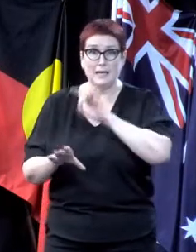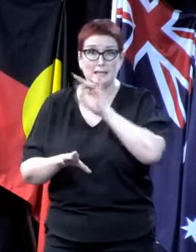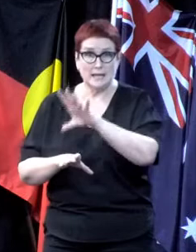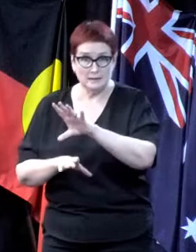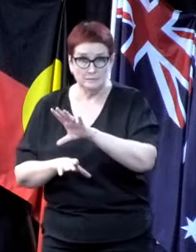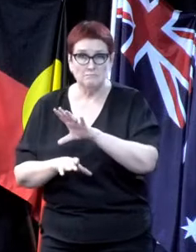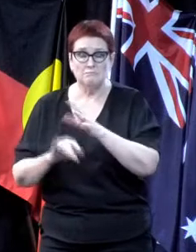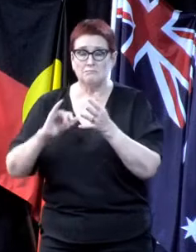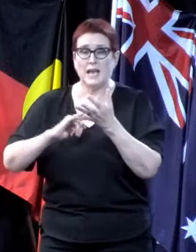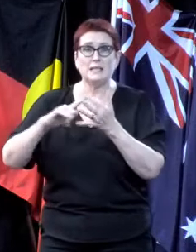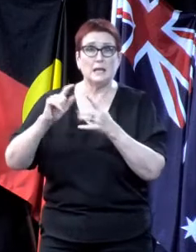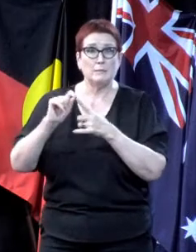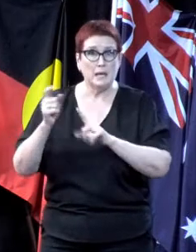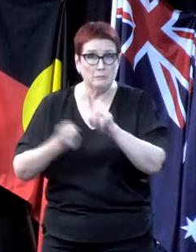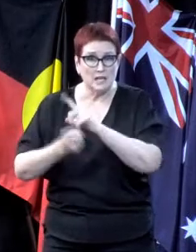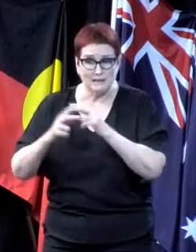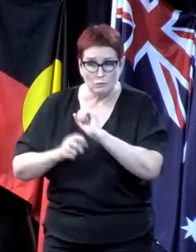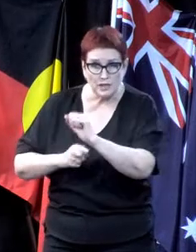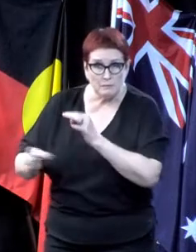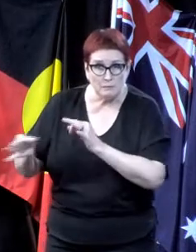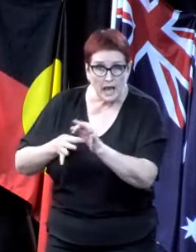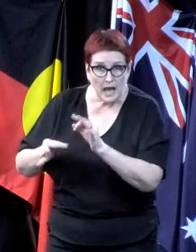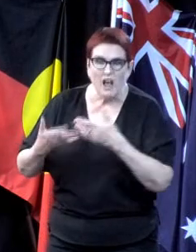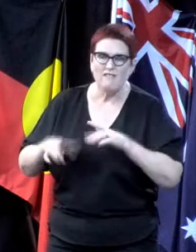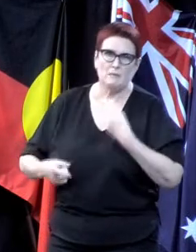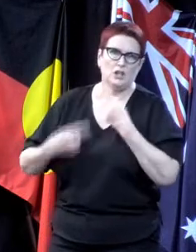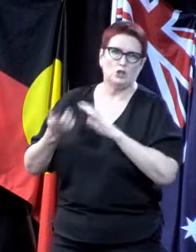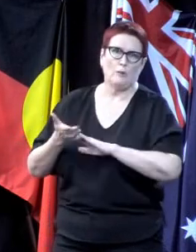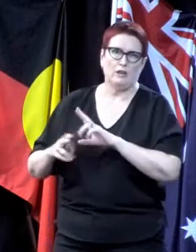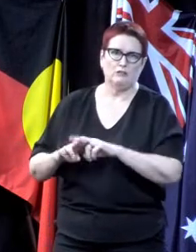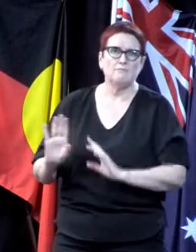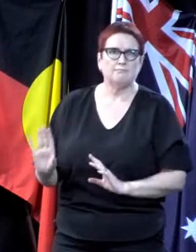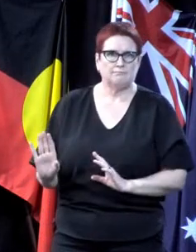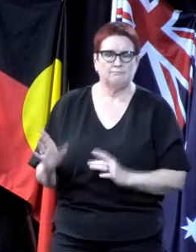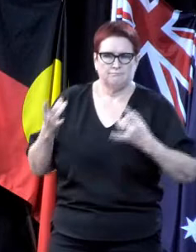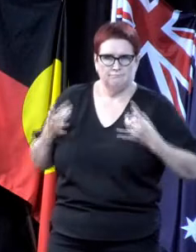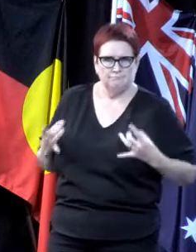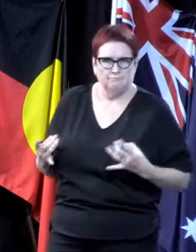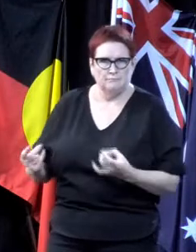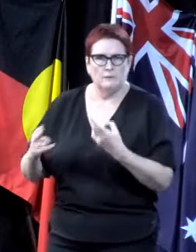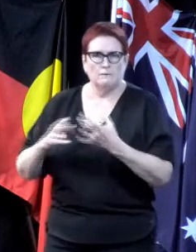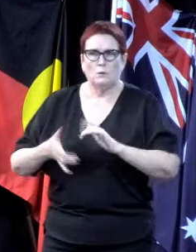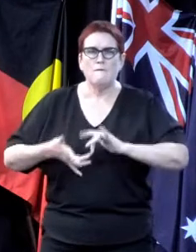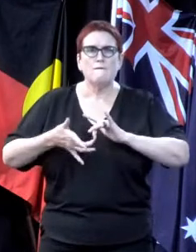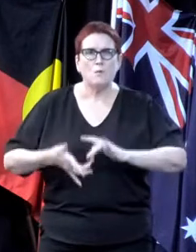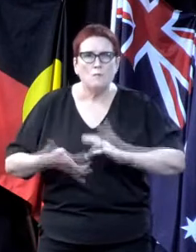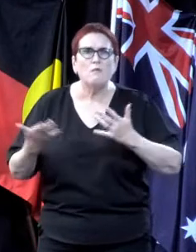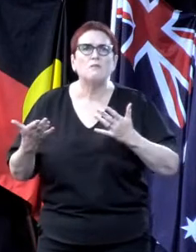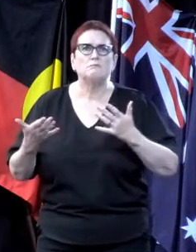We've spoken to parents about what this will look like in their getting ready for formal assignment of assessment